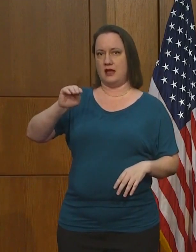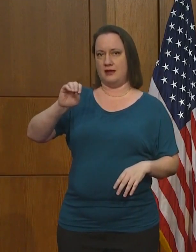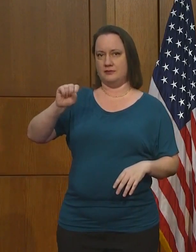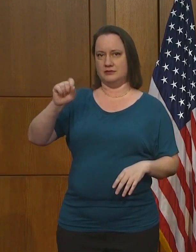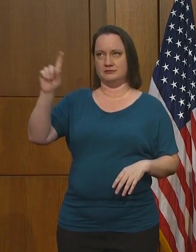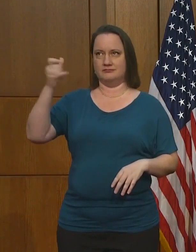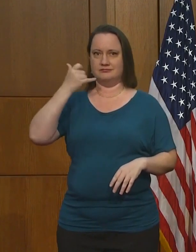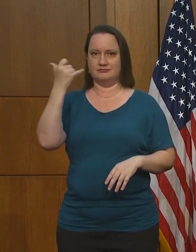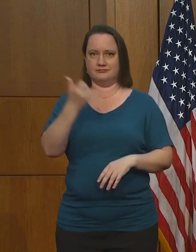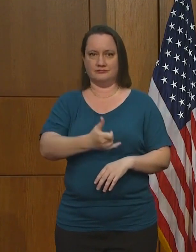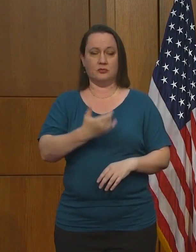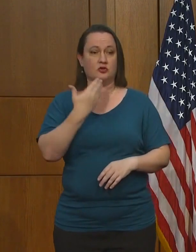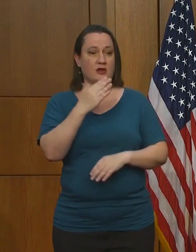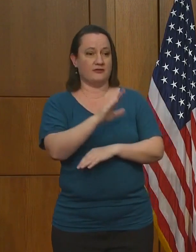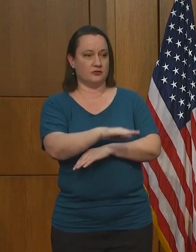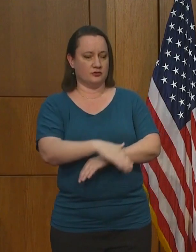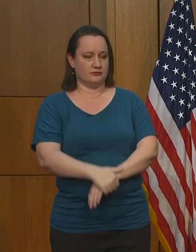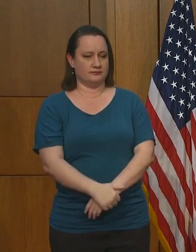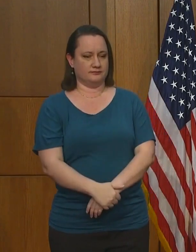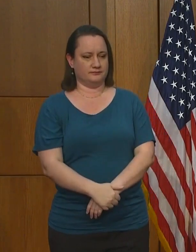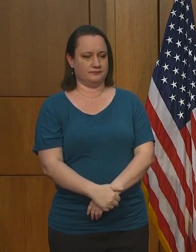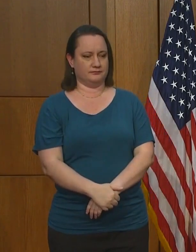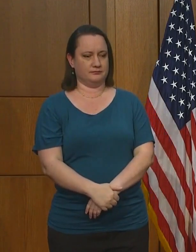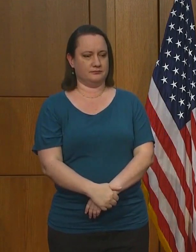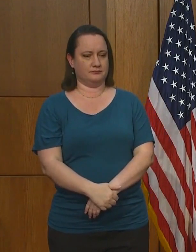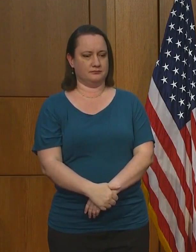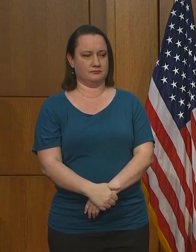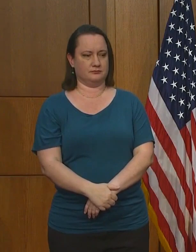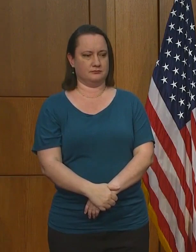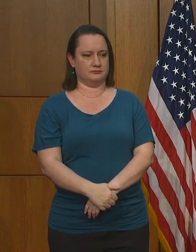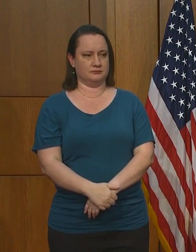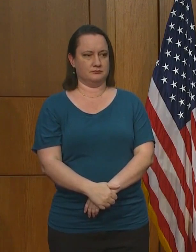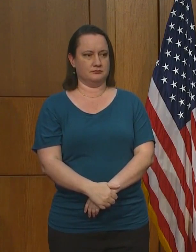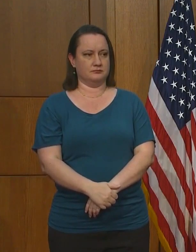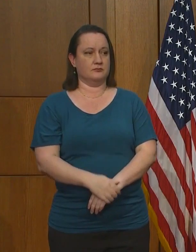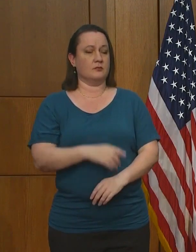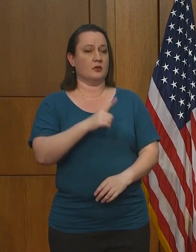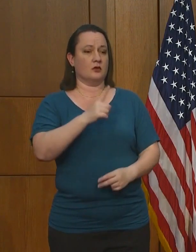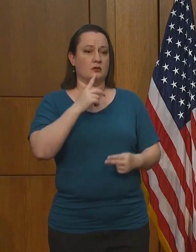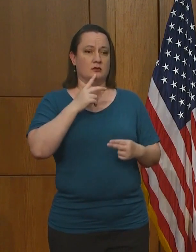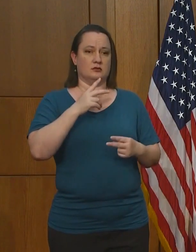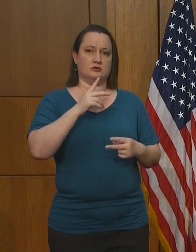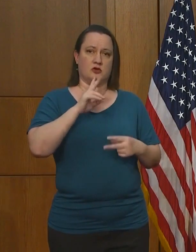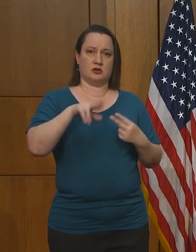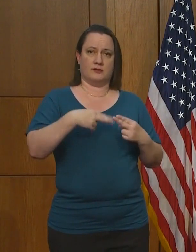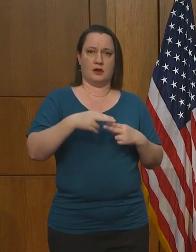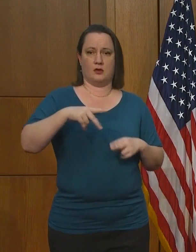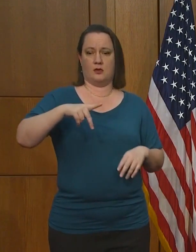WITH THE ROANOKE TIMES. FROM THE GOVERNOR YOU MENTIONED-